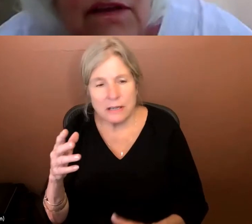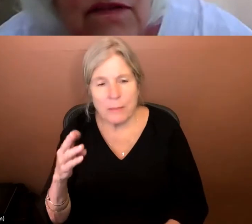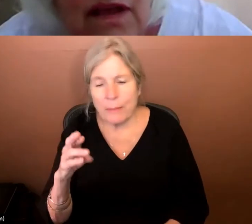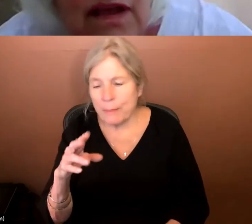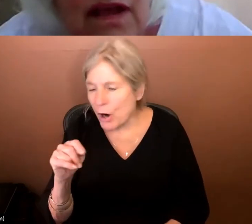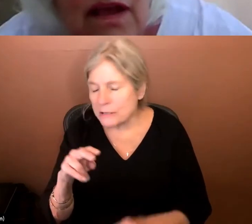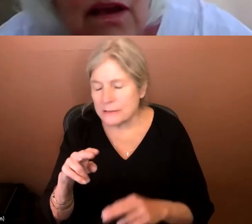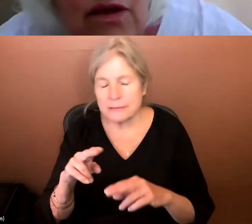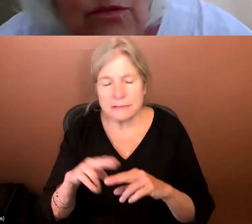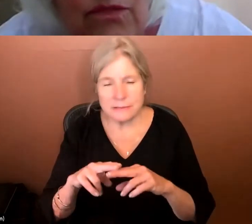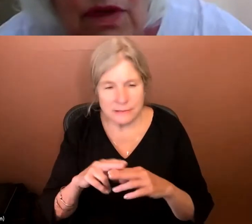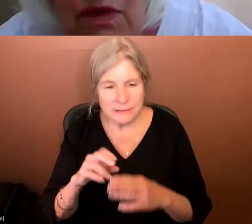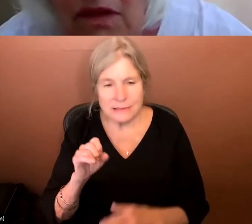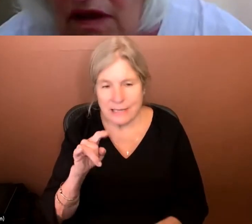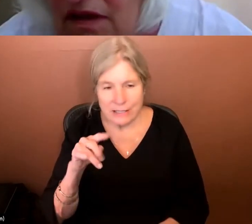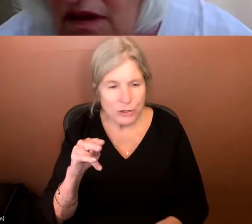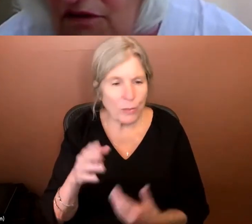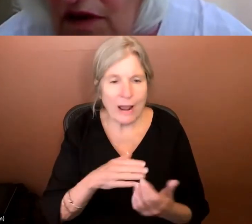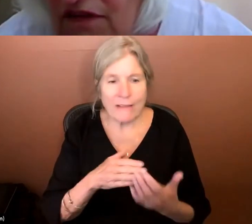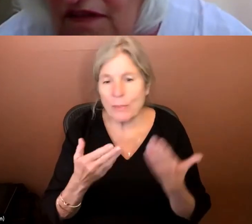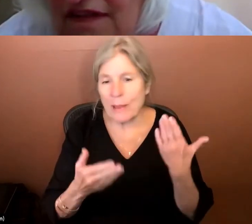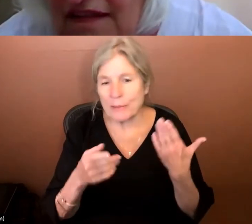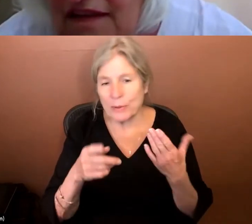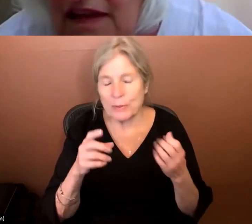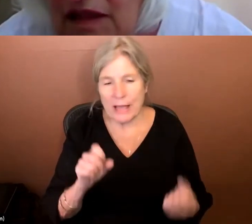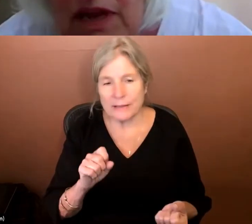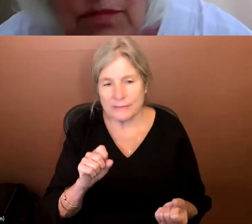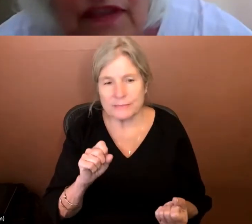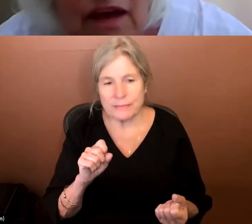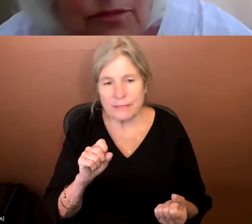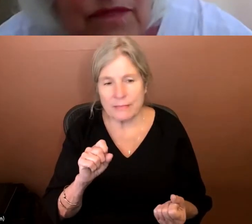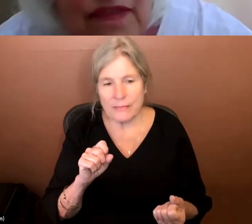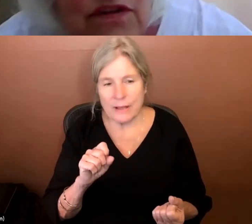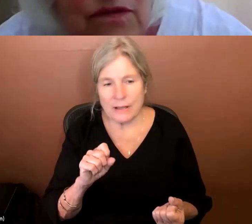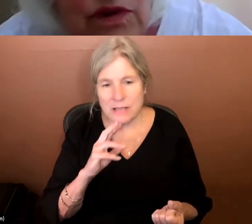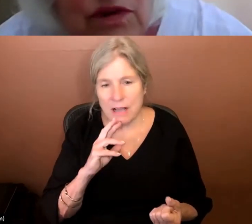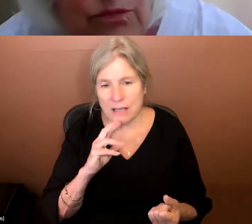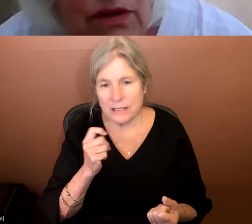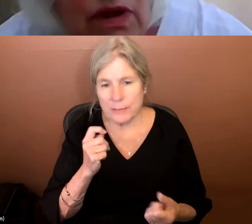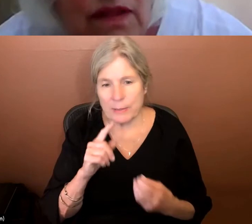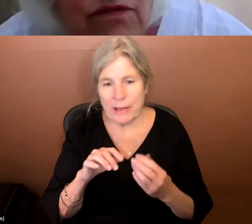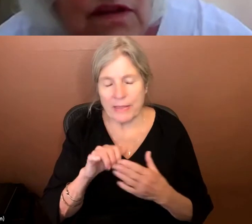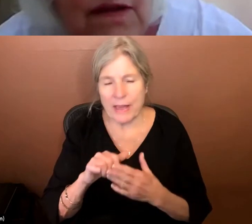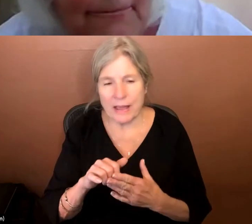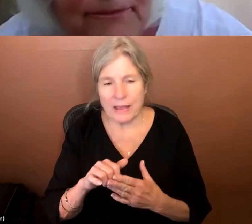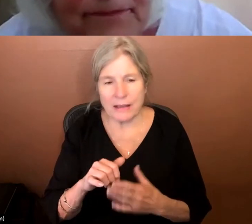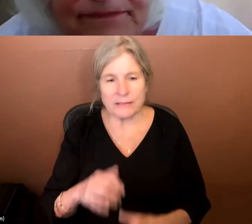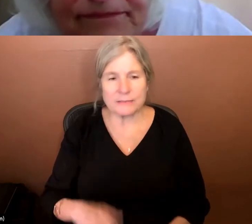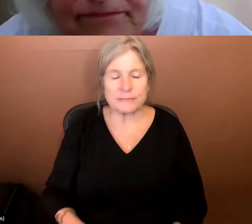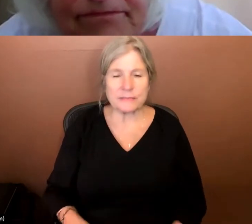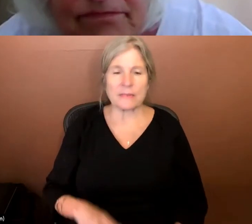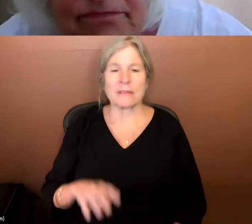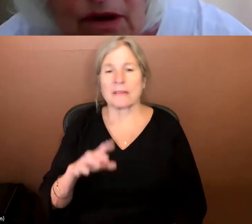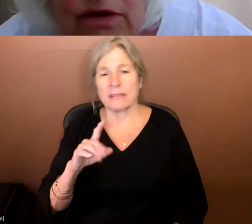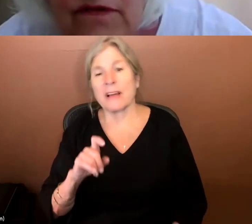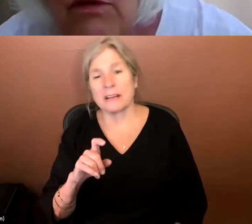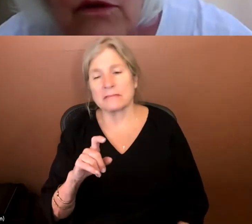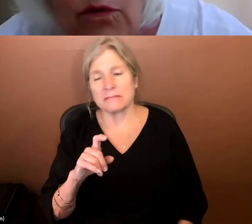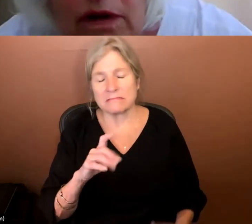is. Maybe you can address a little bit about what would be relevant. Or say what you want.